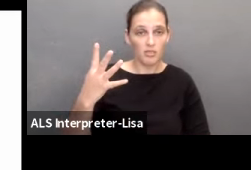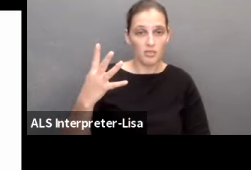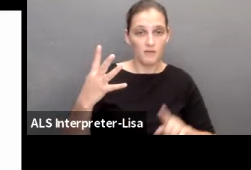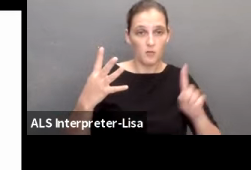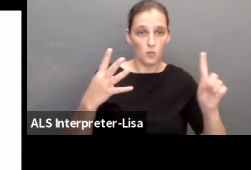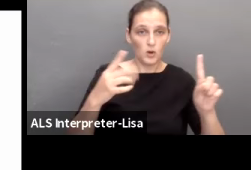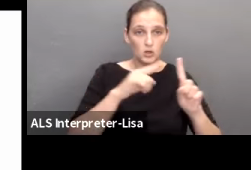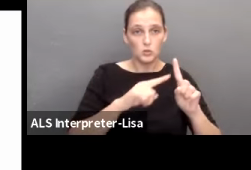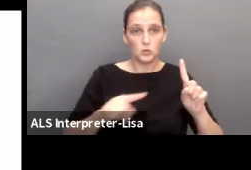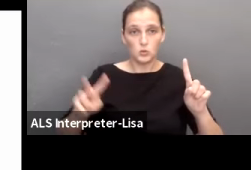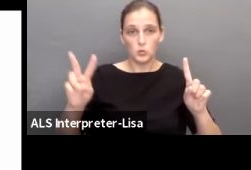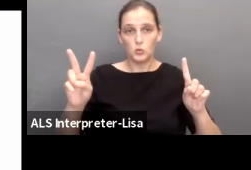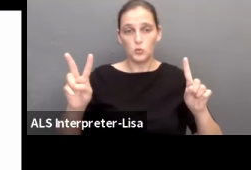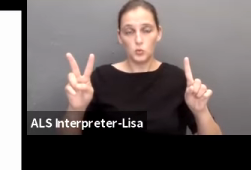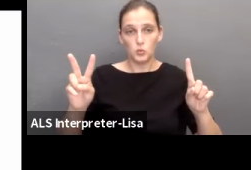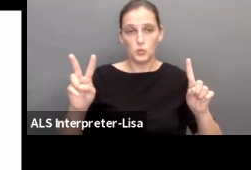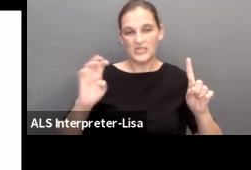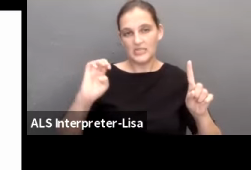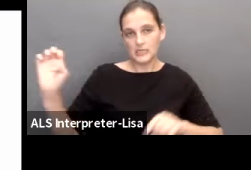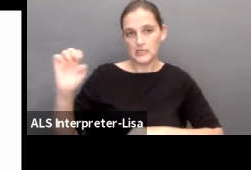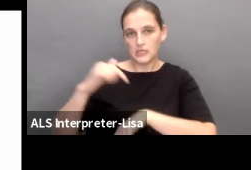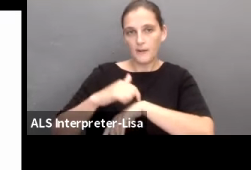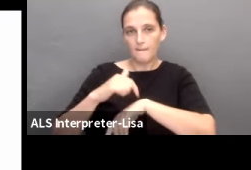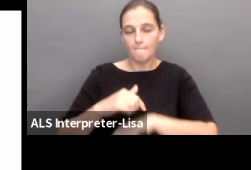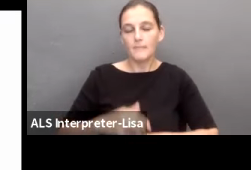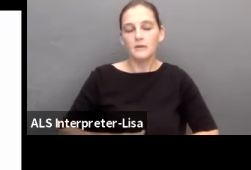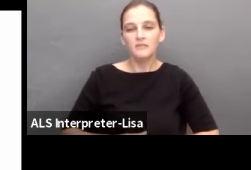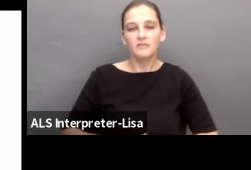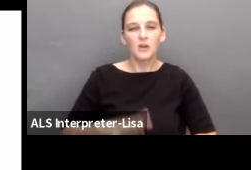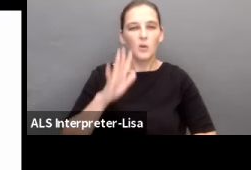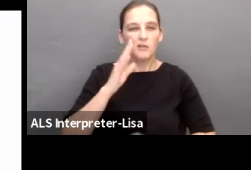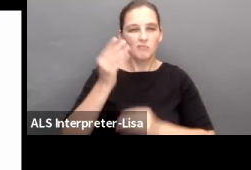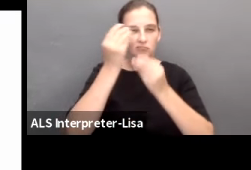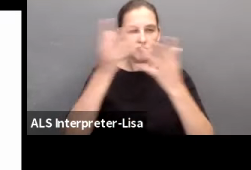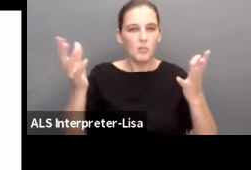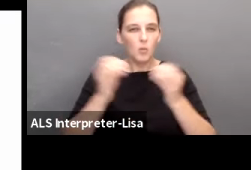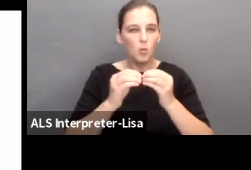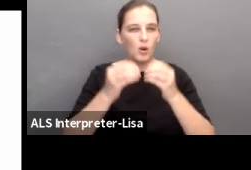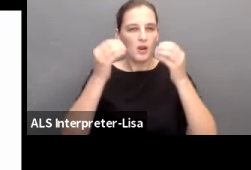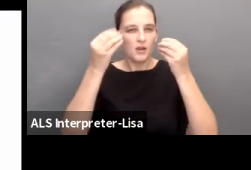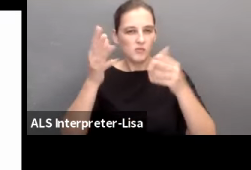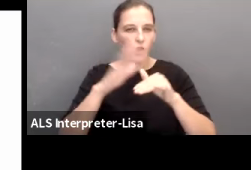to 2pm Eastern, and we'll have more information on our website and we'll share it through